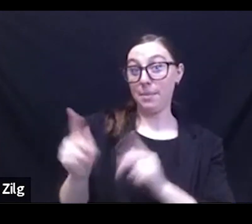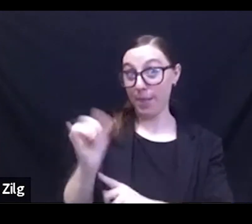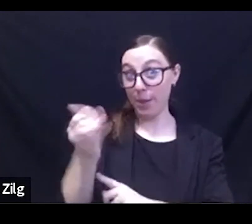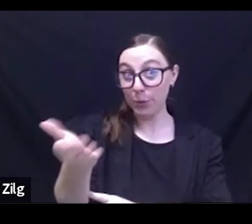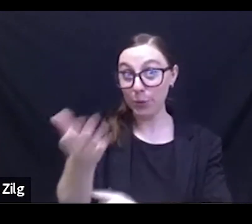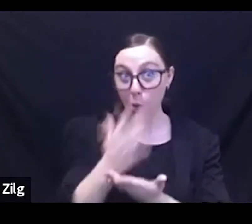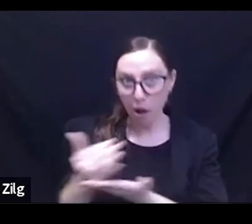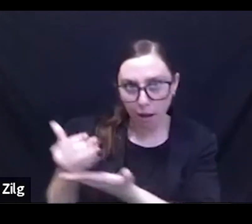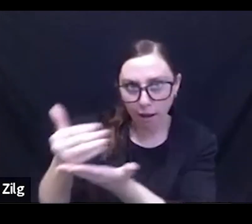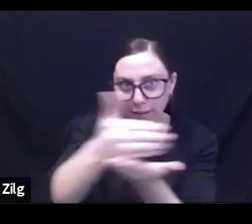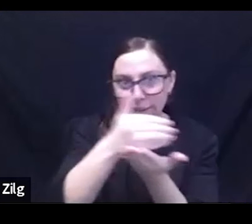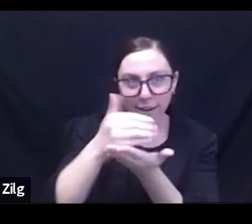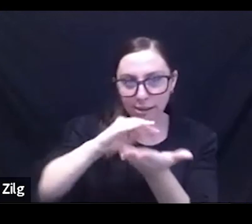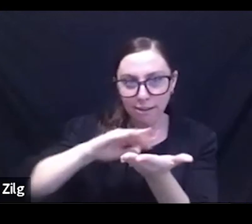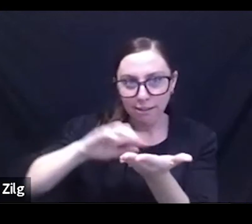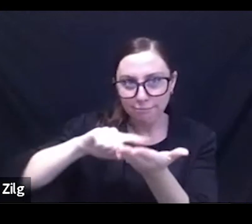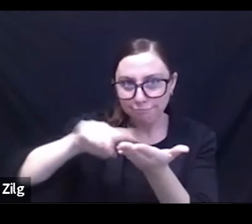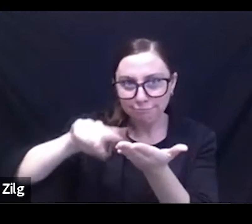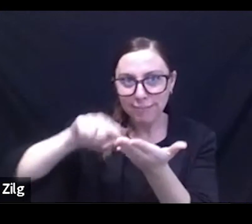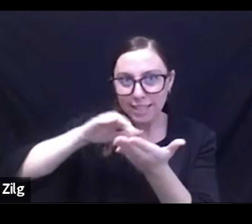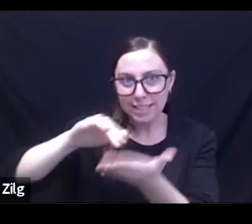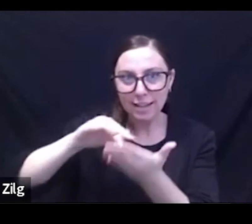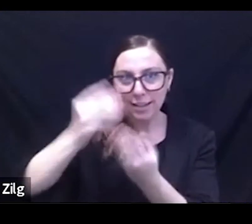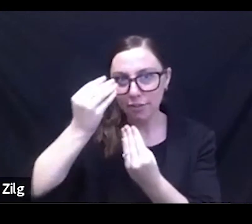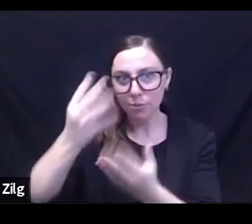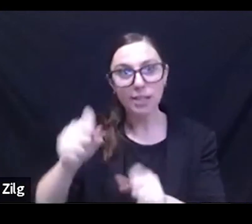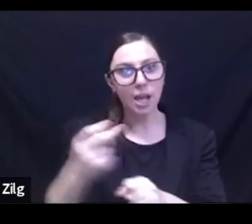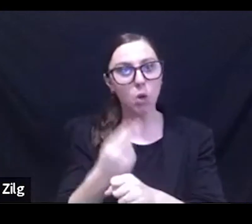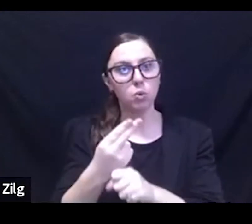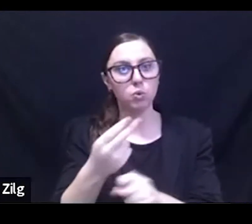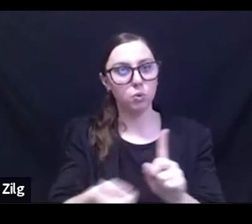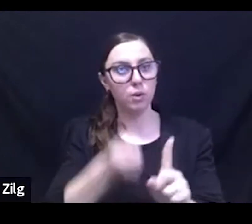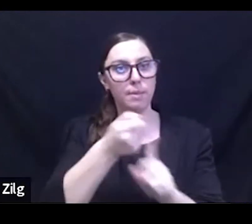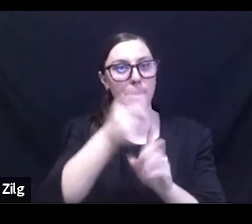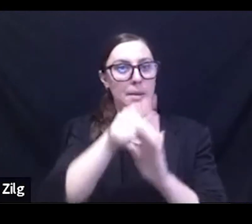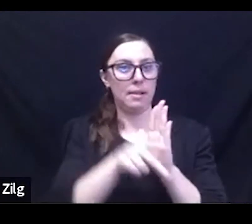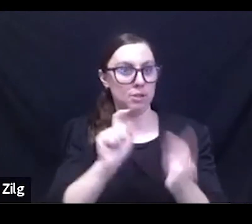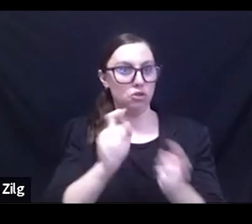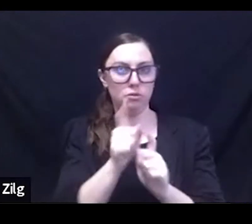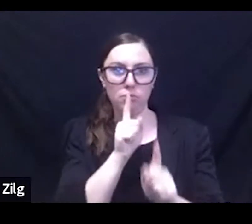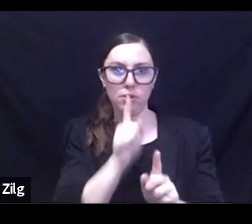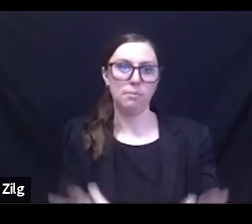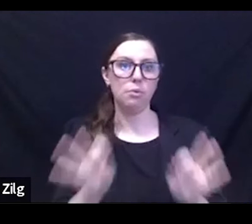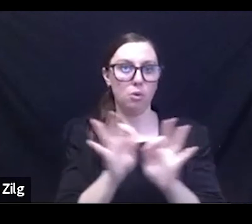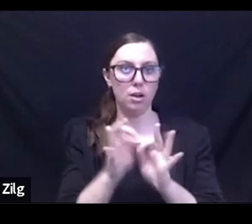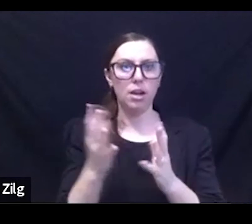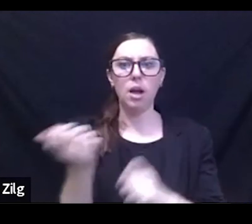of policy changes are so important. I wondered -- I was going to turn to our first speaker